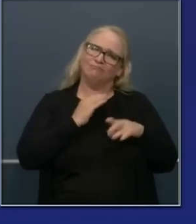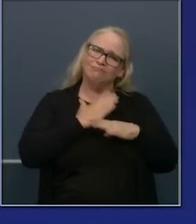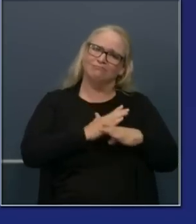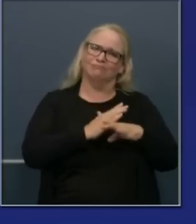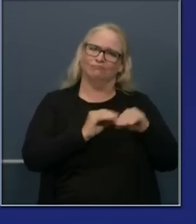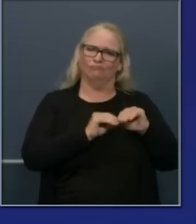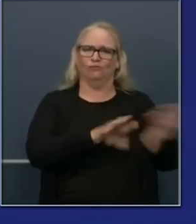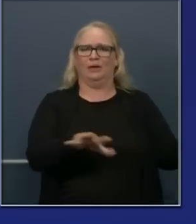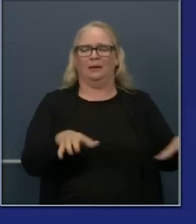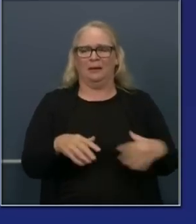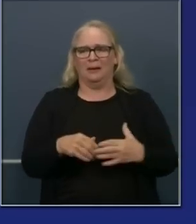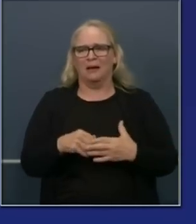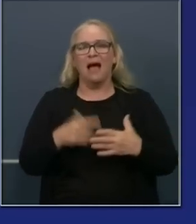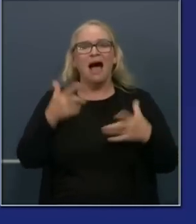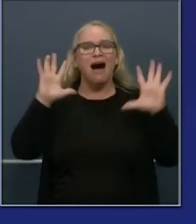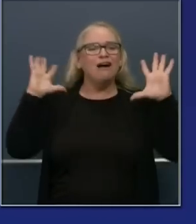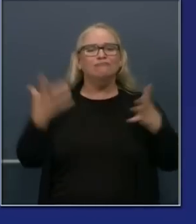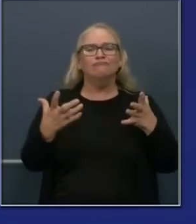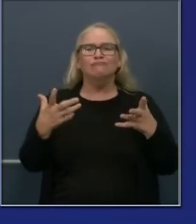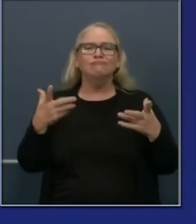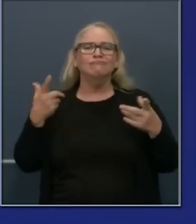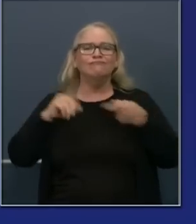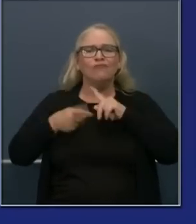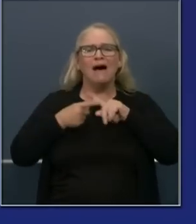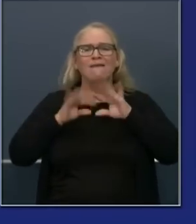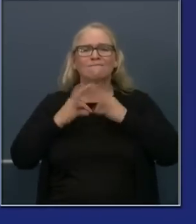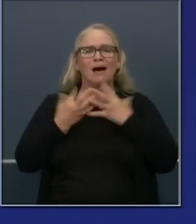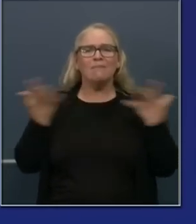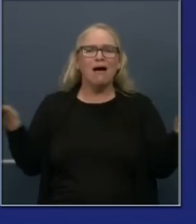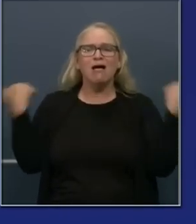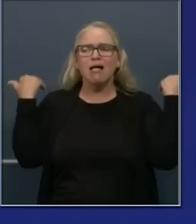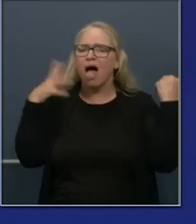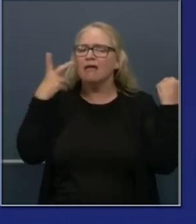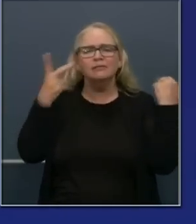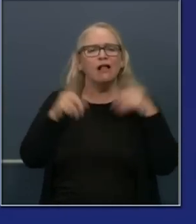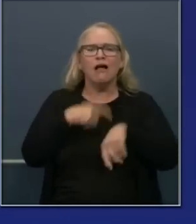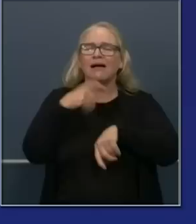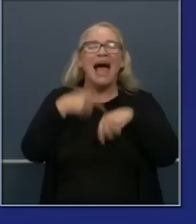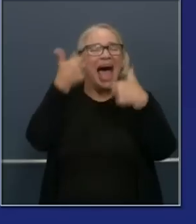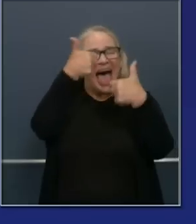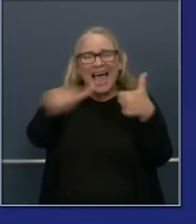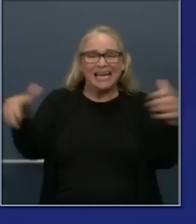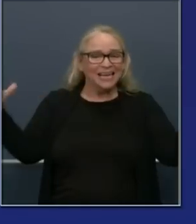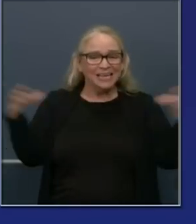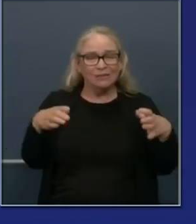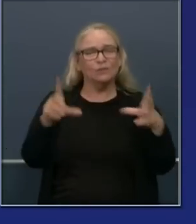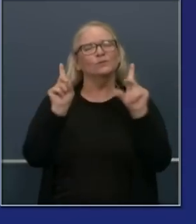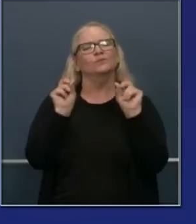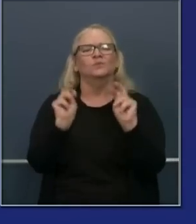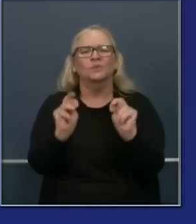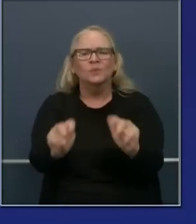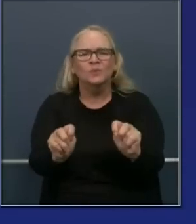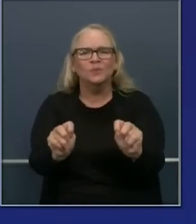THINGS YOU CAN DO TO MINIMIZE THE TRANSMISSION OF THIS DISEASE AND MINIMIZE MIXING